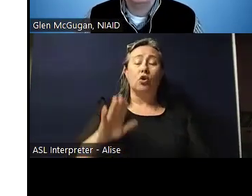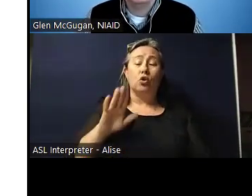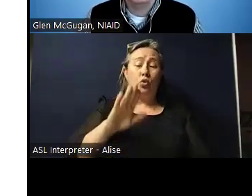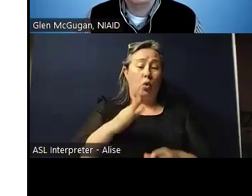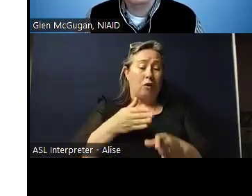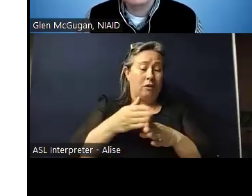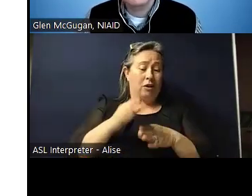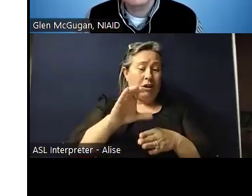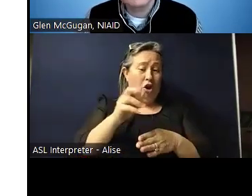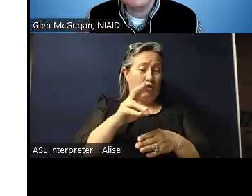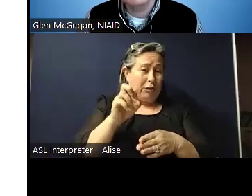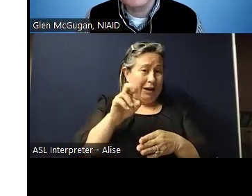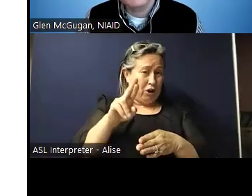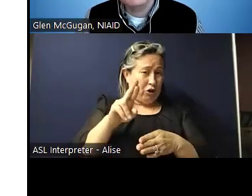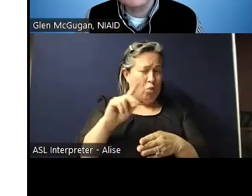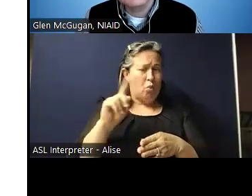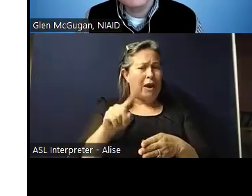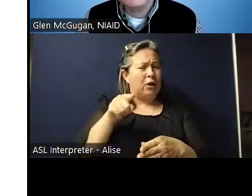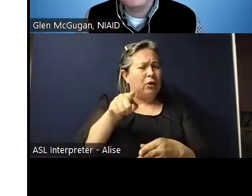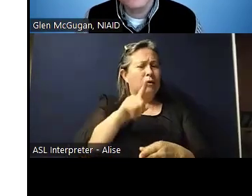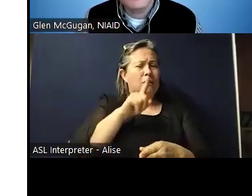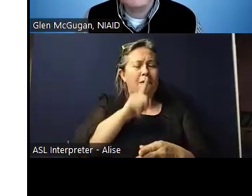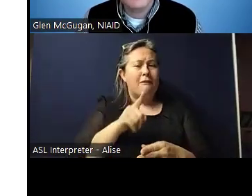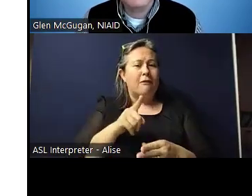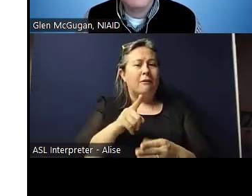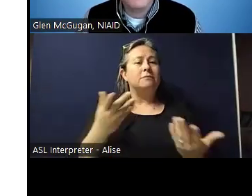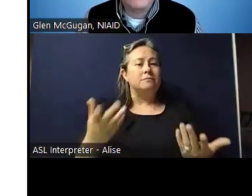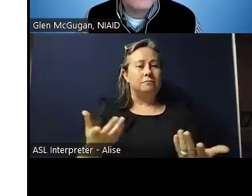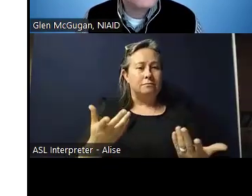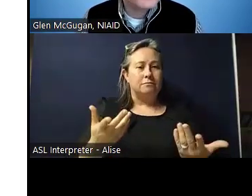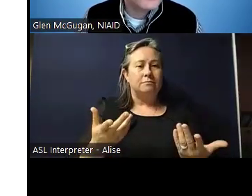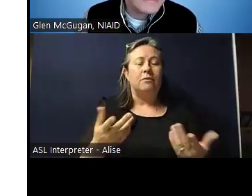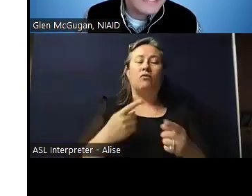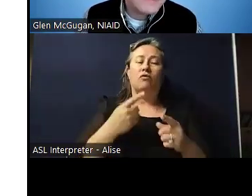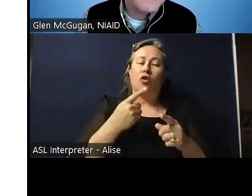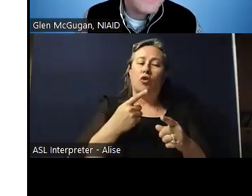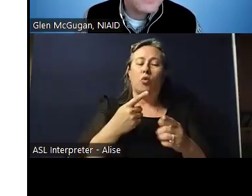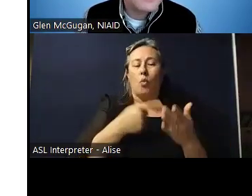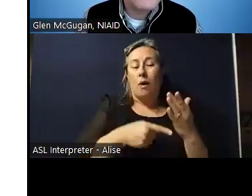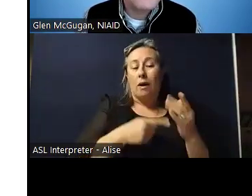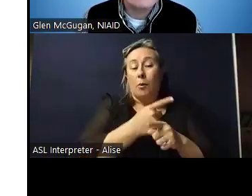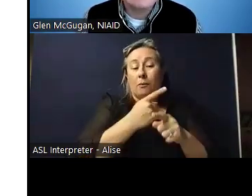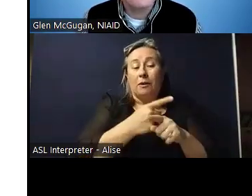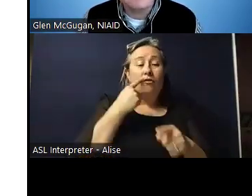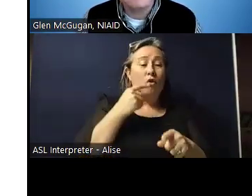So clearly, the types of programs that might be appropriate for a trainee are going to be very different